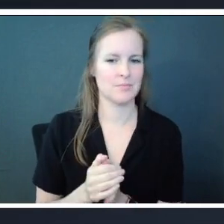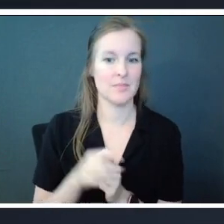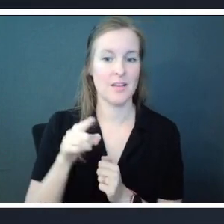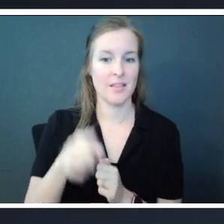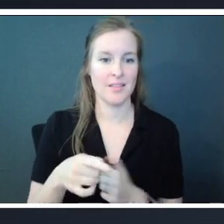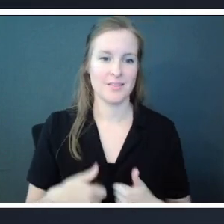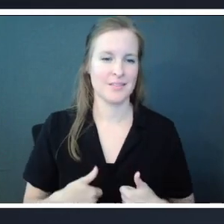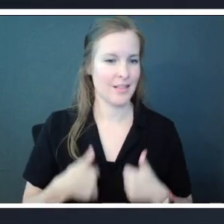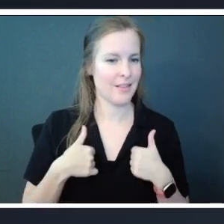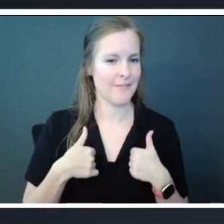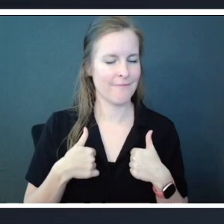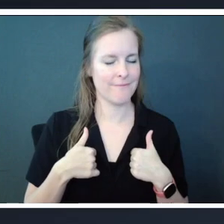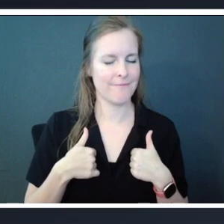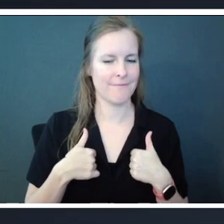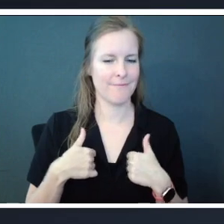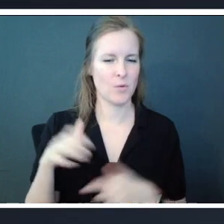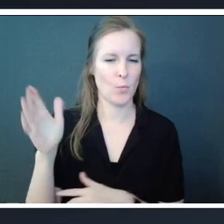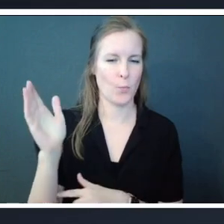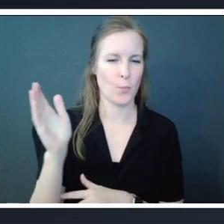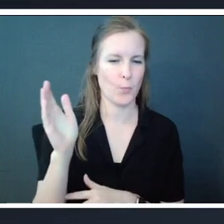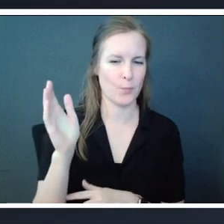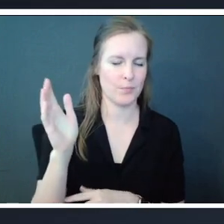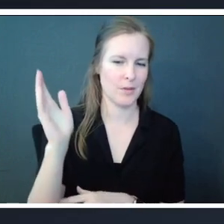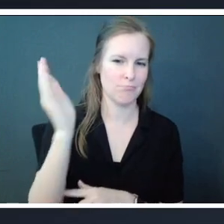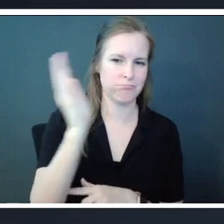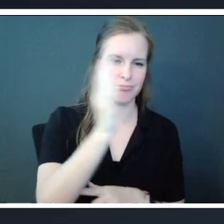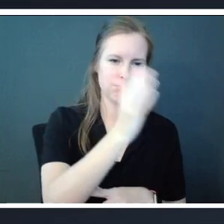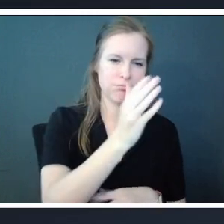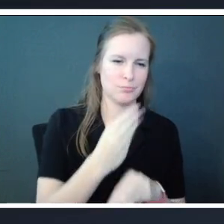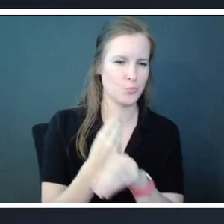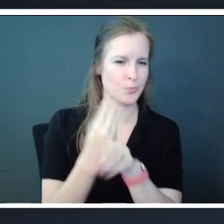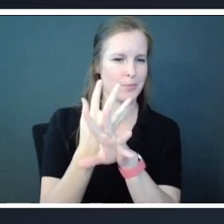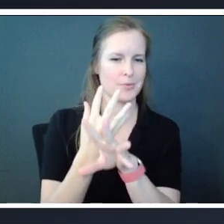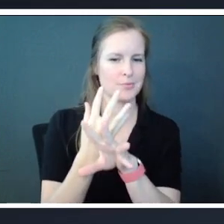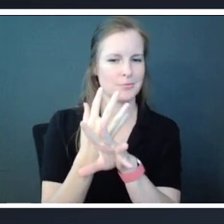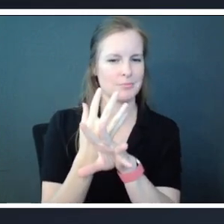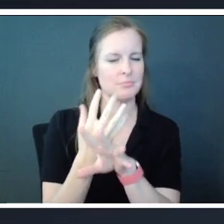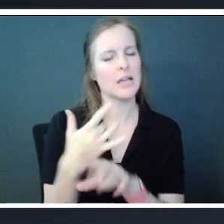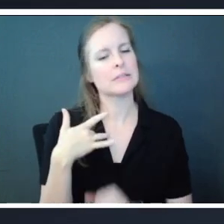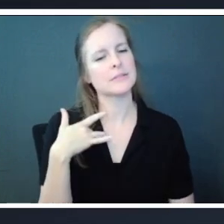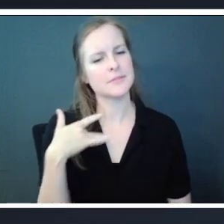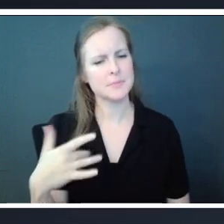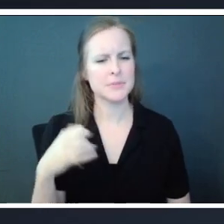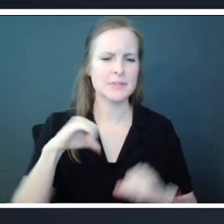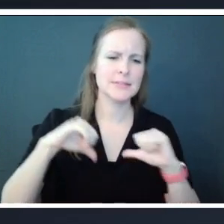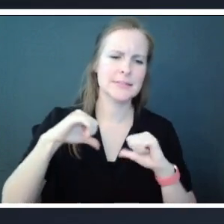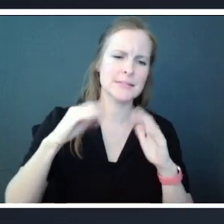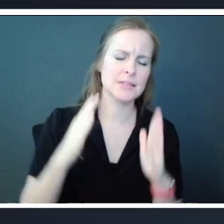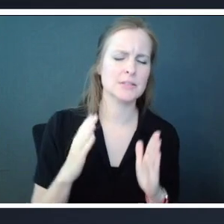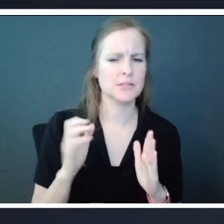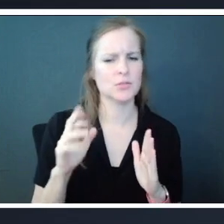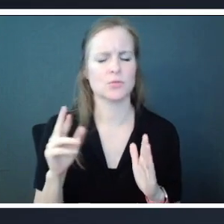we meet at least once you get usually a scientist or an animal care team member and then we get to